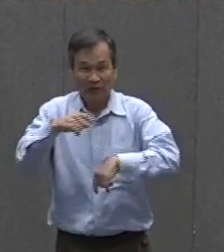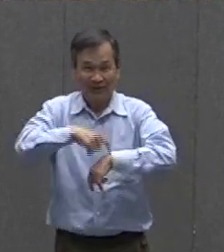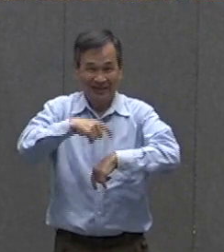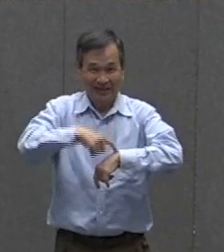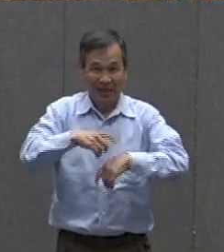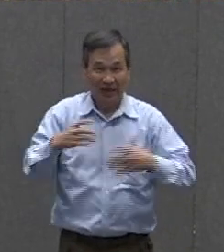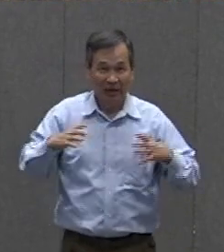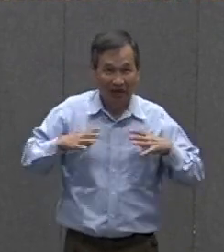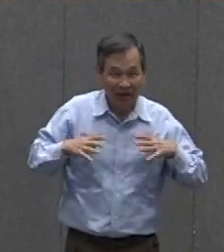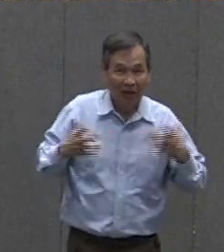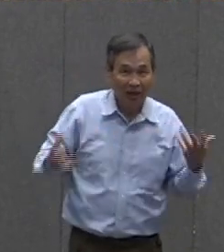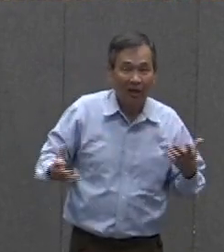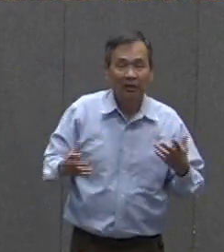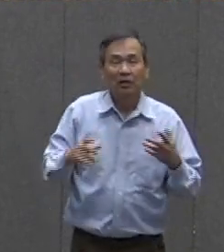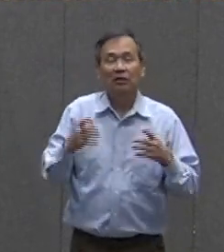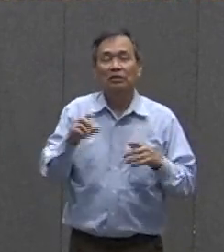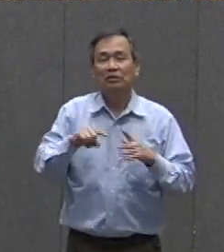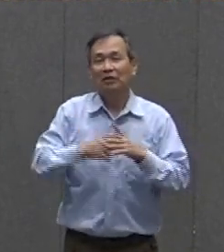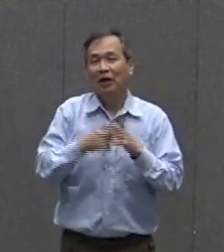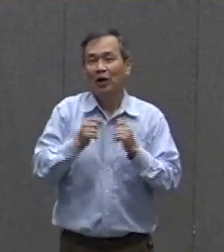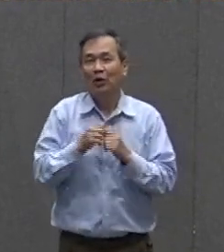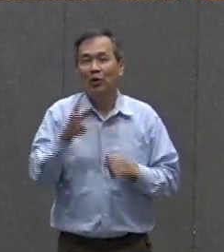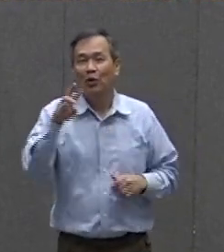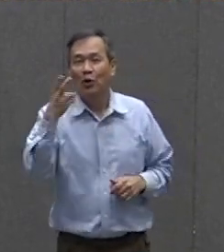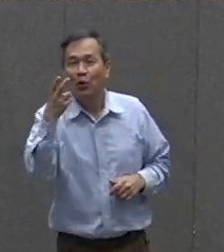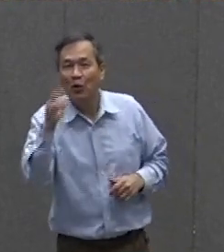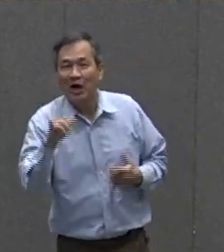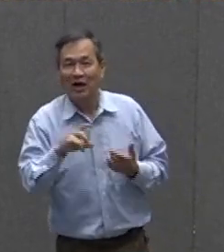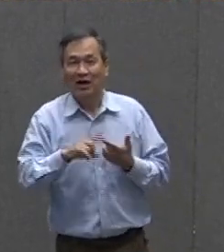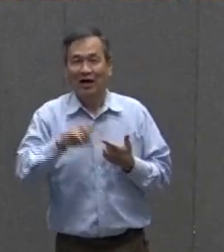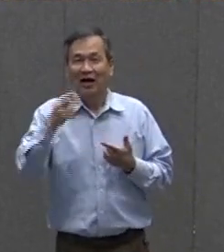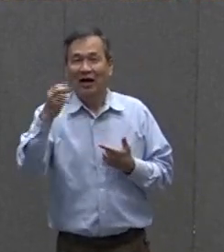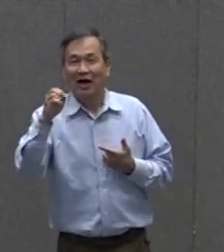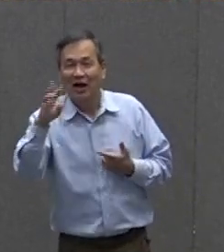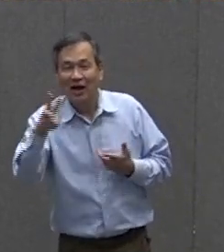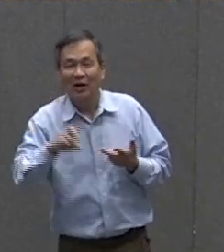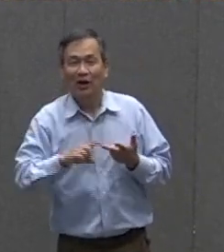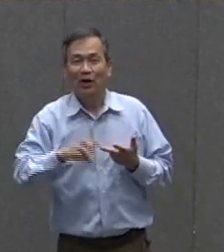that begin with the words why, how, what, where, when.